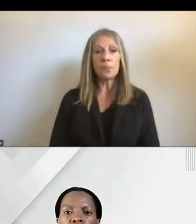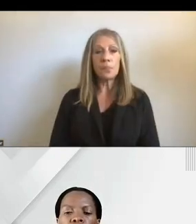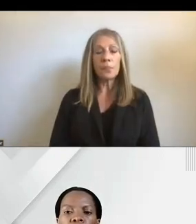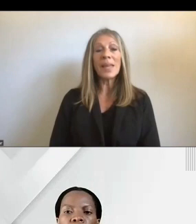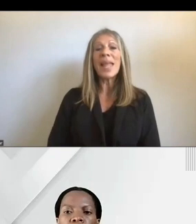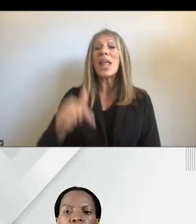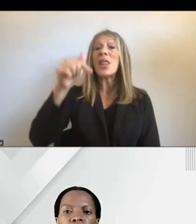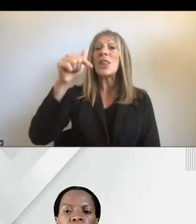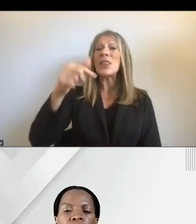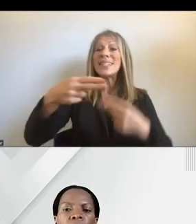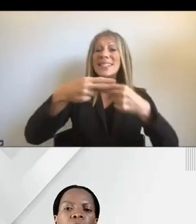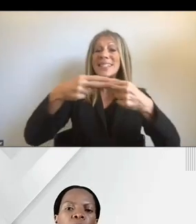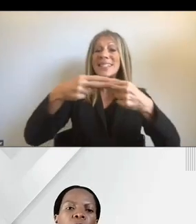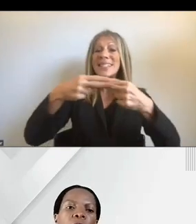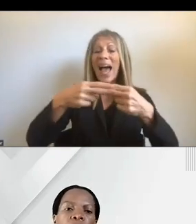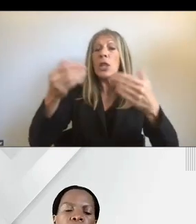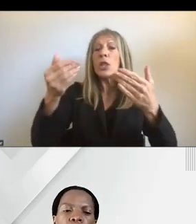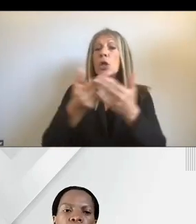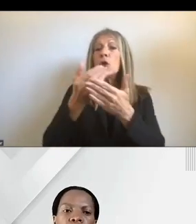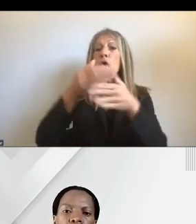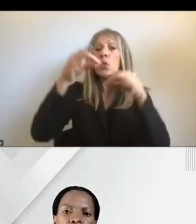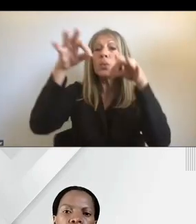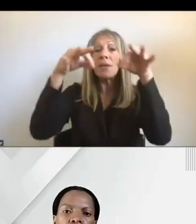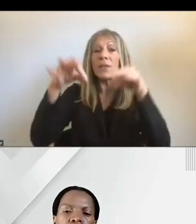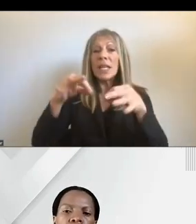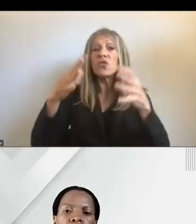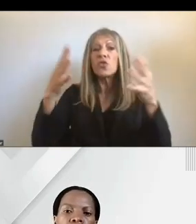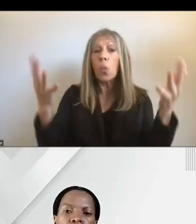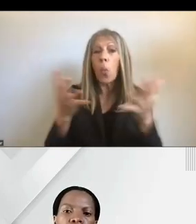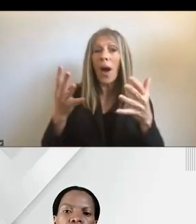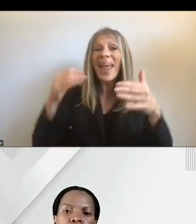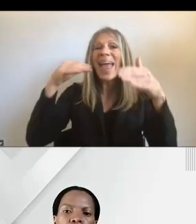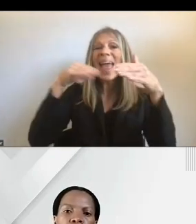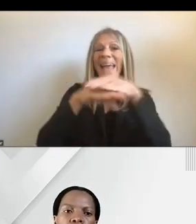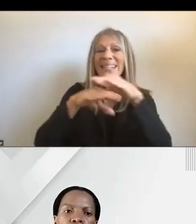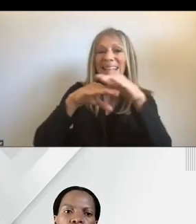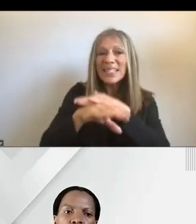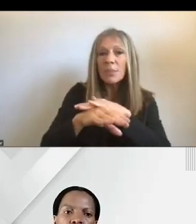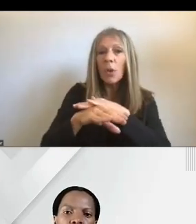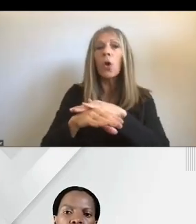On this slide, the new definitions are: accessible pedestrian signal